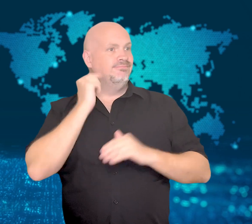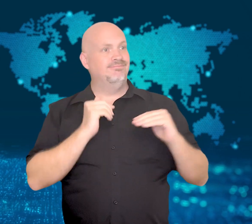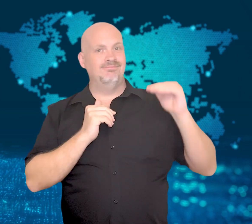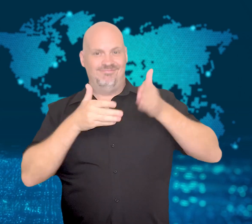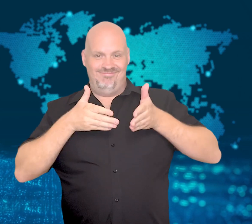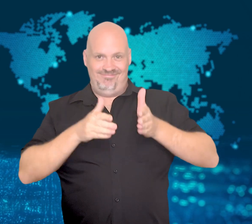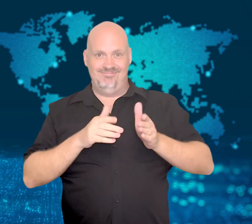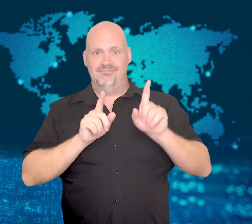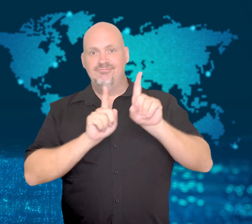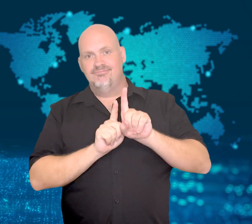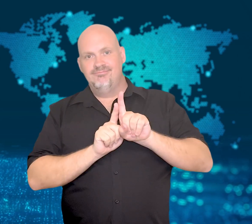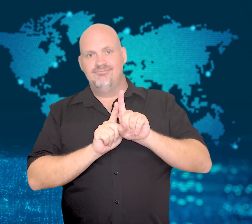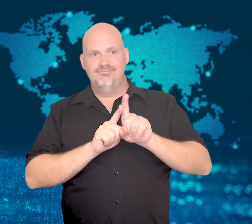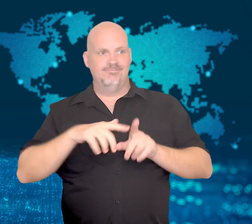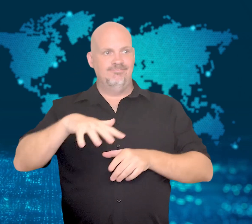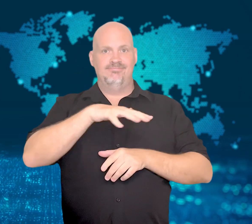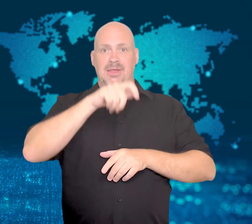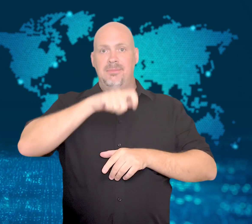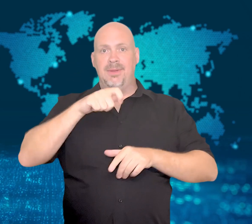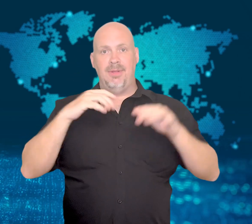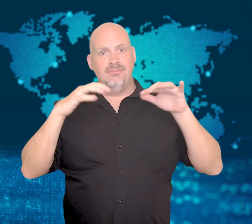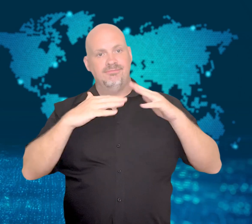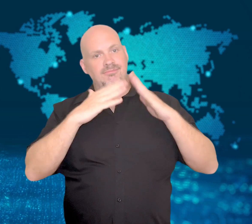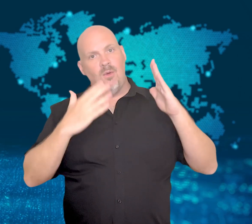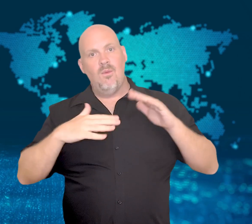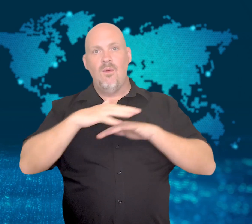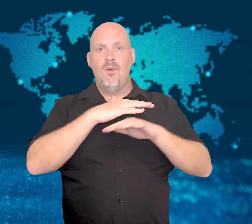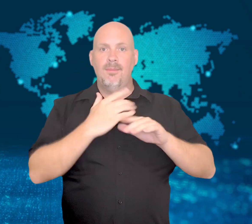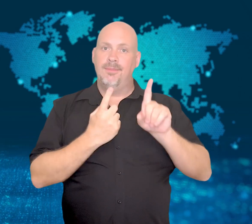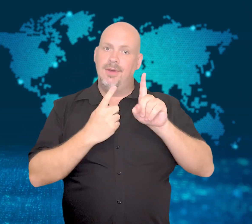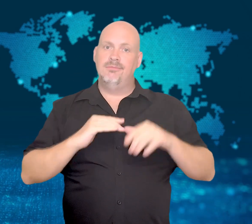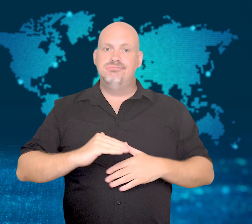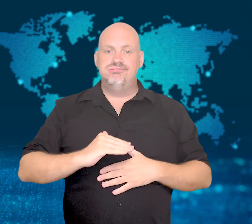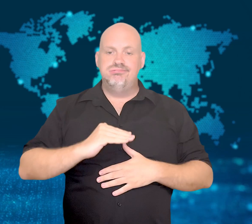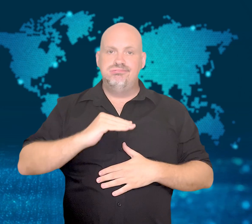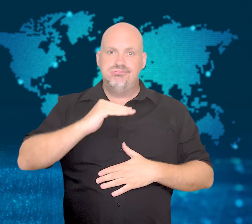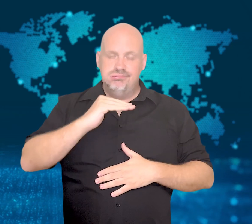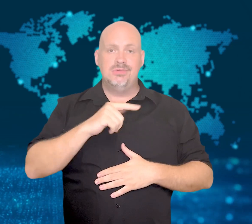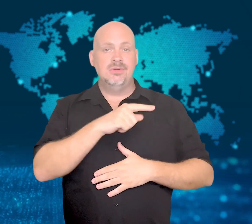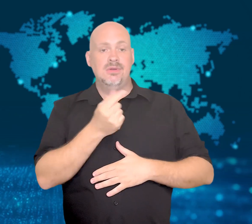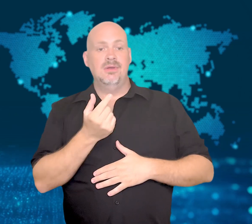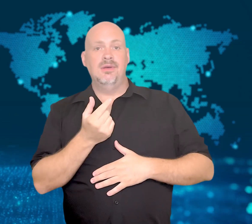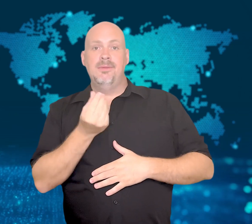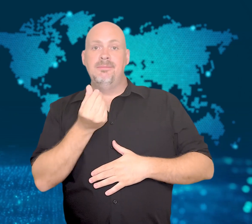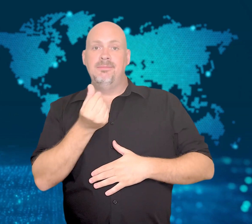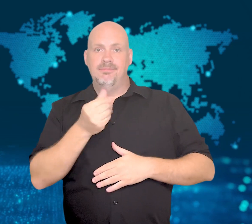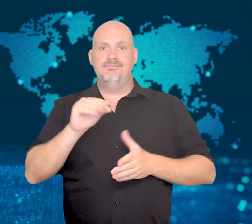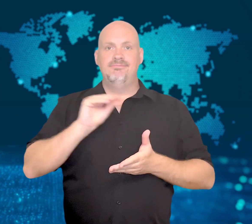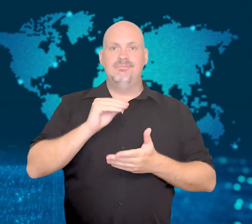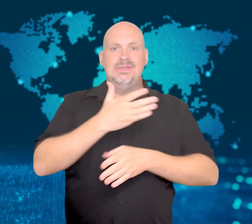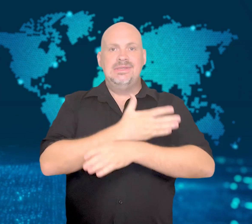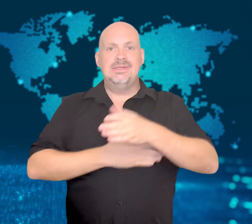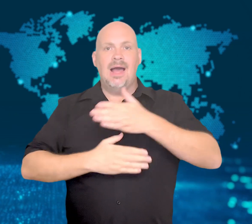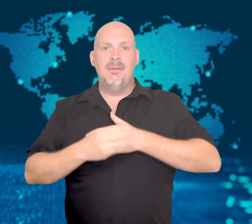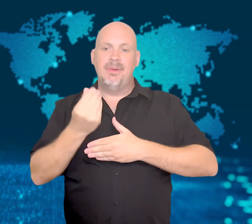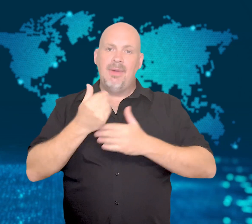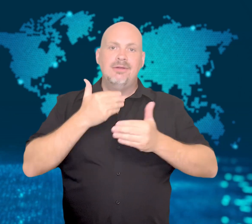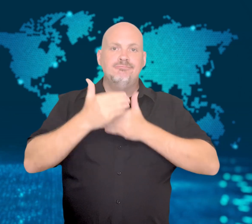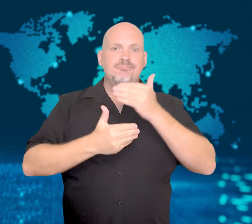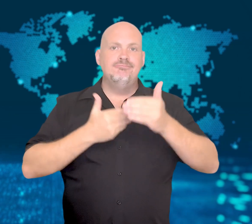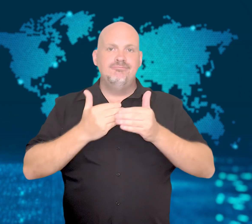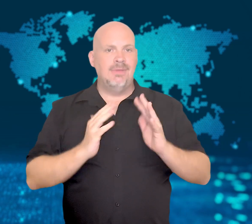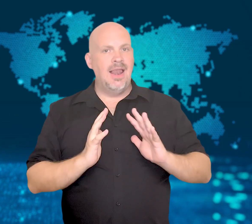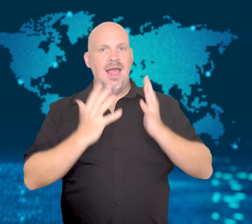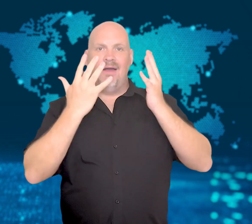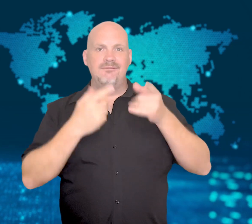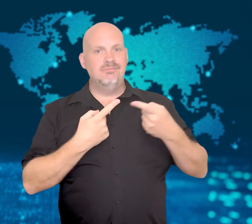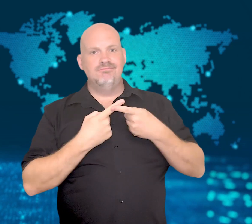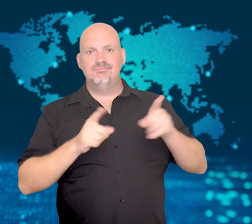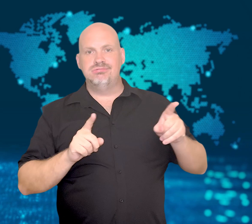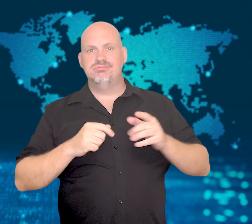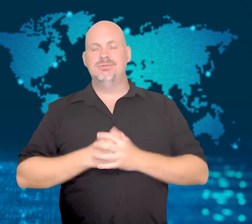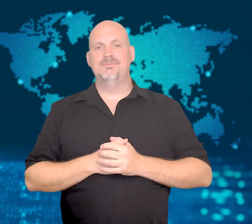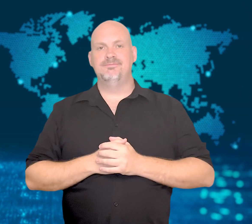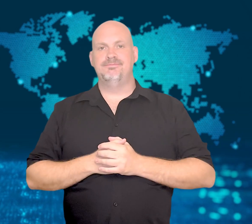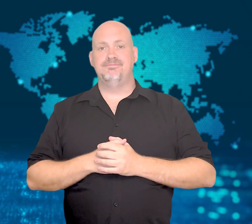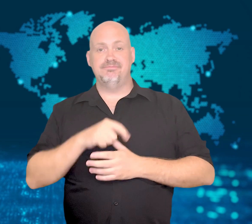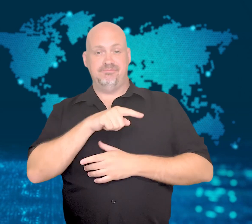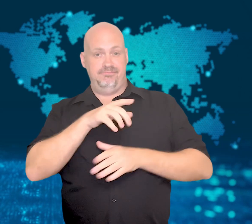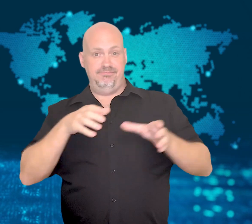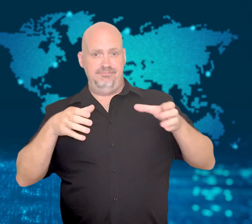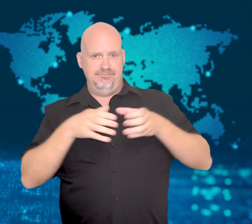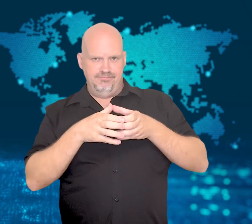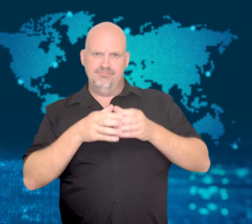Albanese was raised in public housing to a single mom on disability.